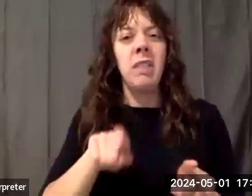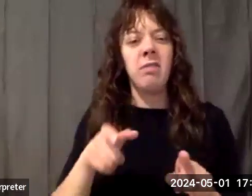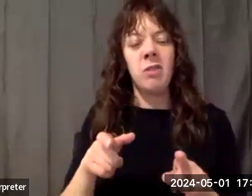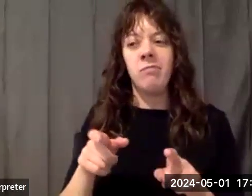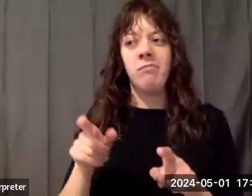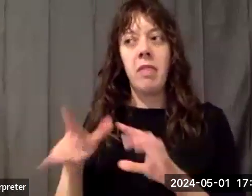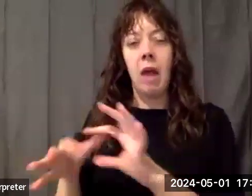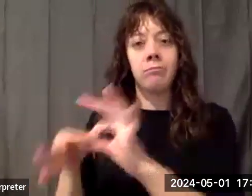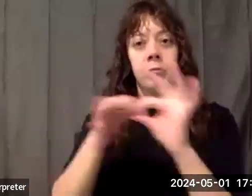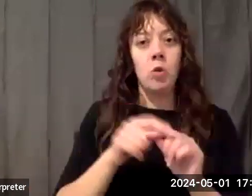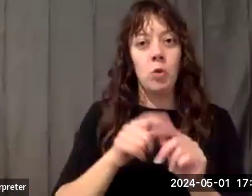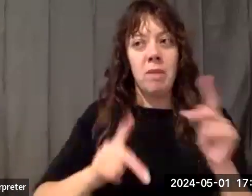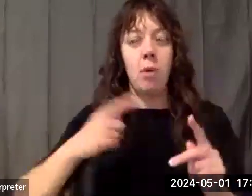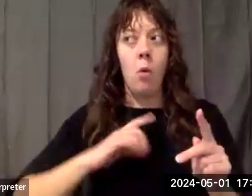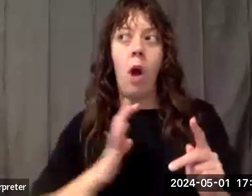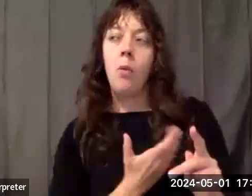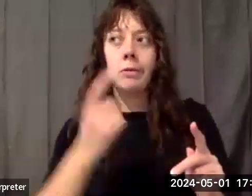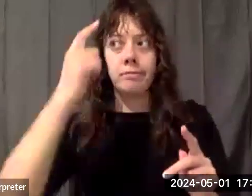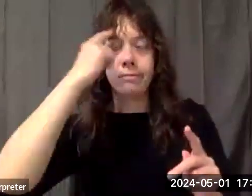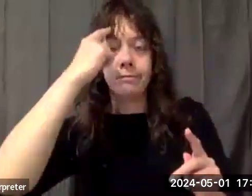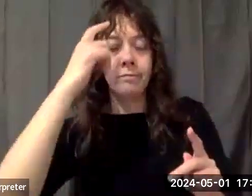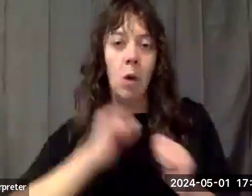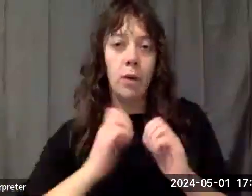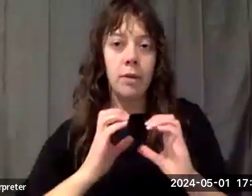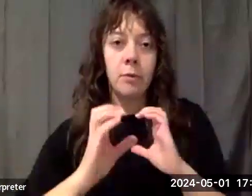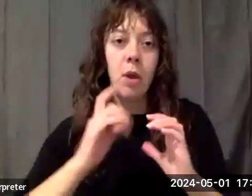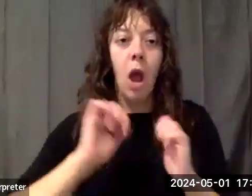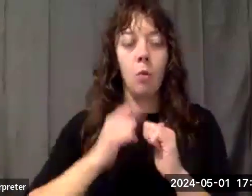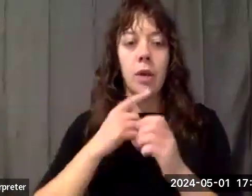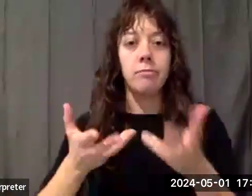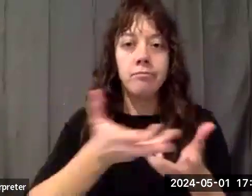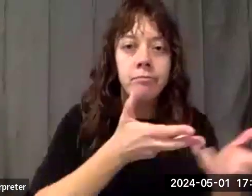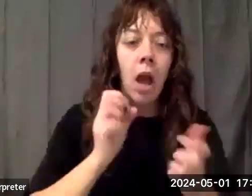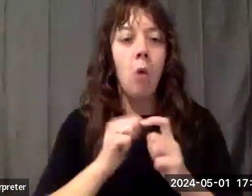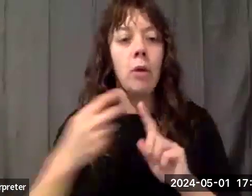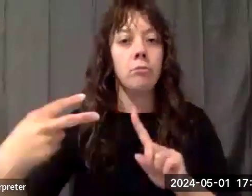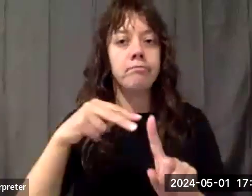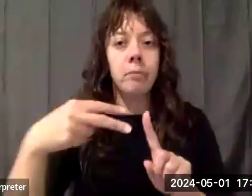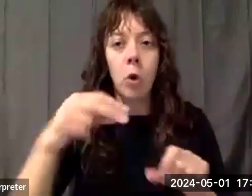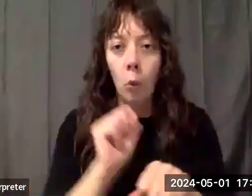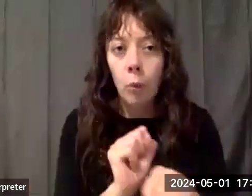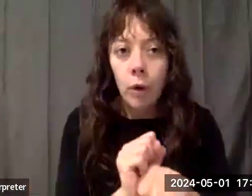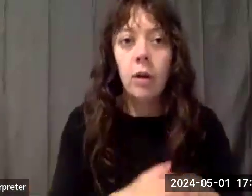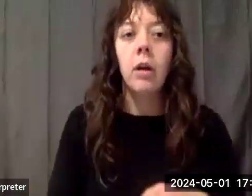interpersonal framework of how do we see our work, how do we construct a reform systems culture and language